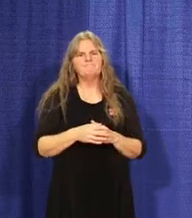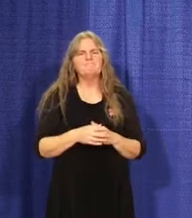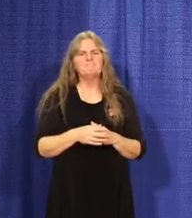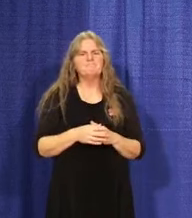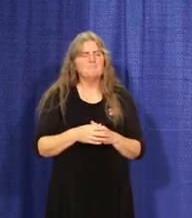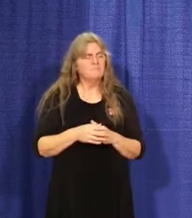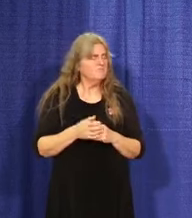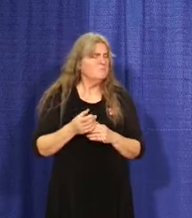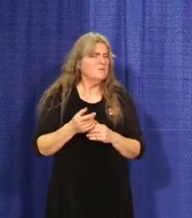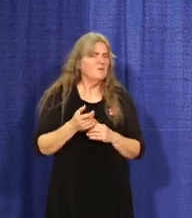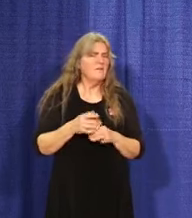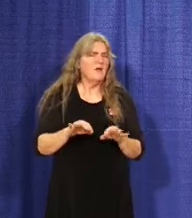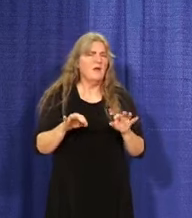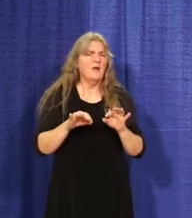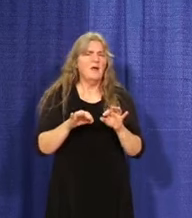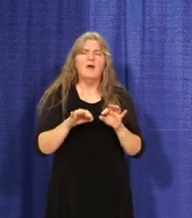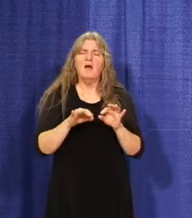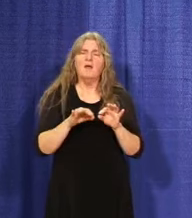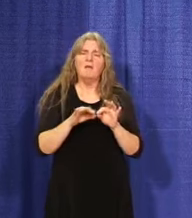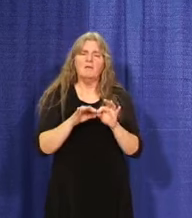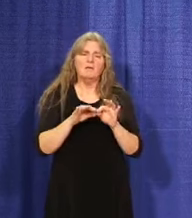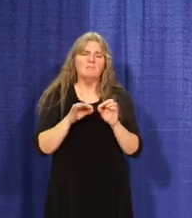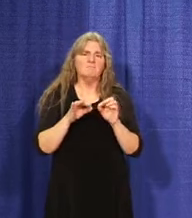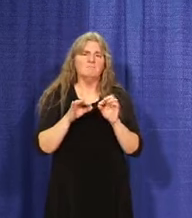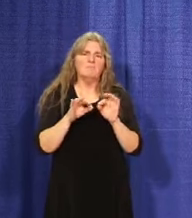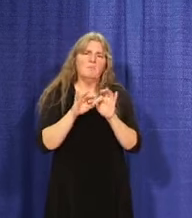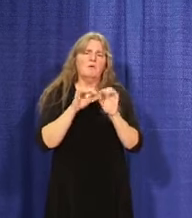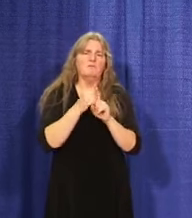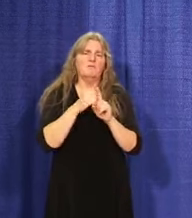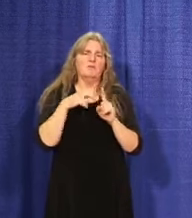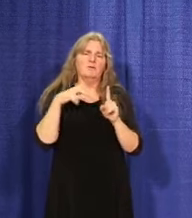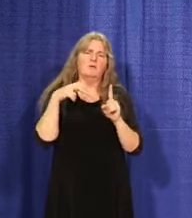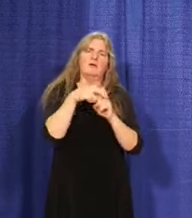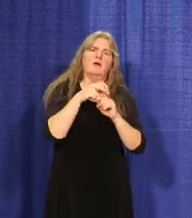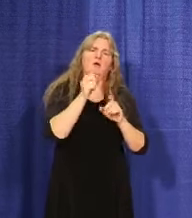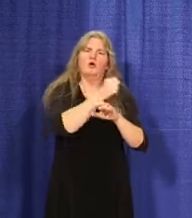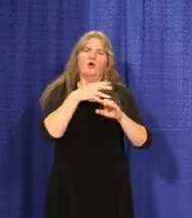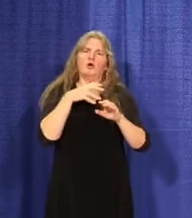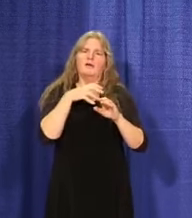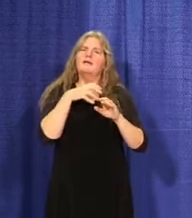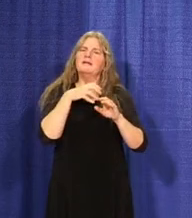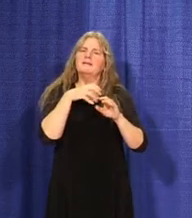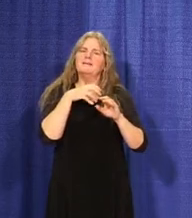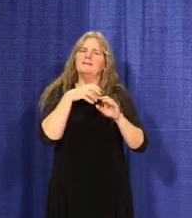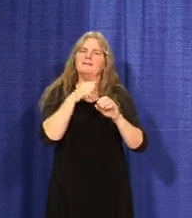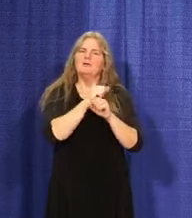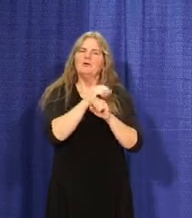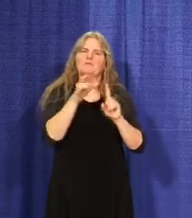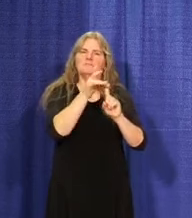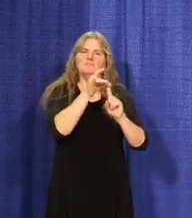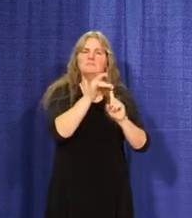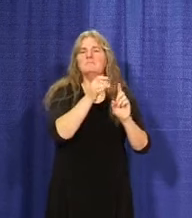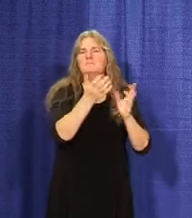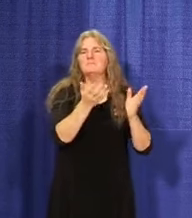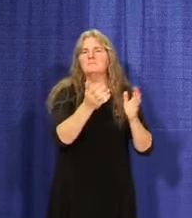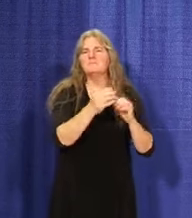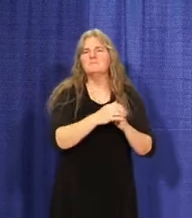that we keep ahead of detecting any otherwise undetected COVID in the territory.